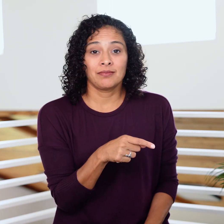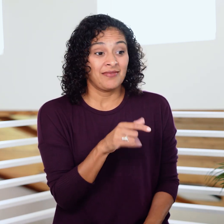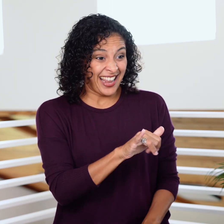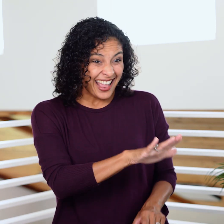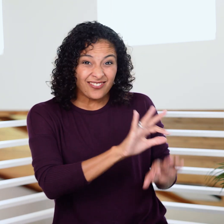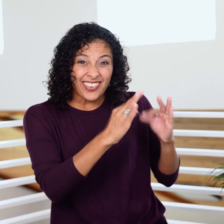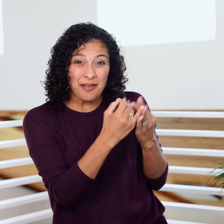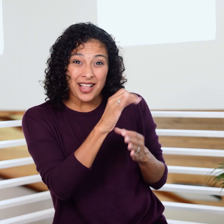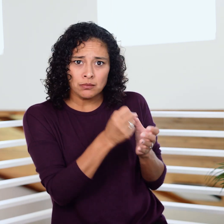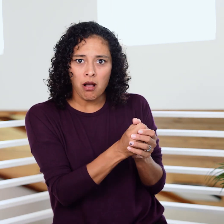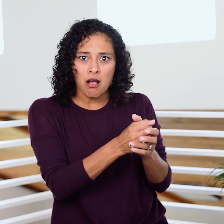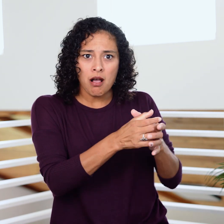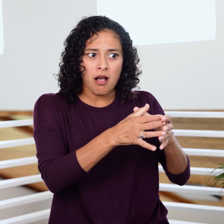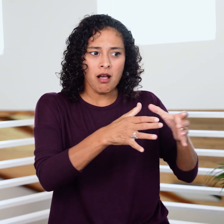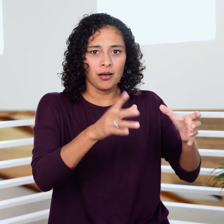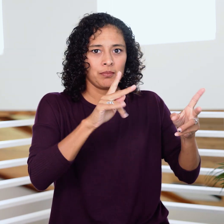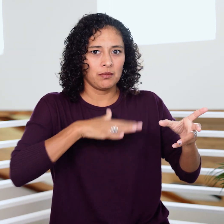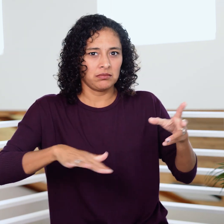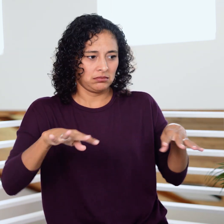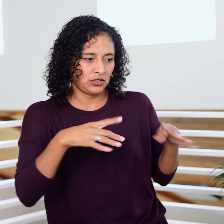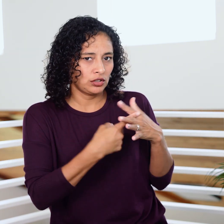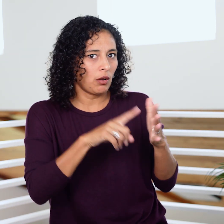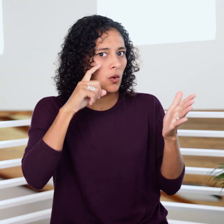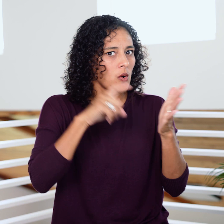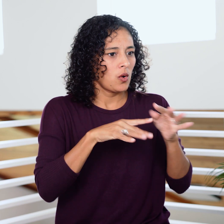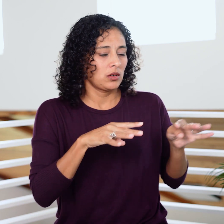Whenever this particular family starts to flourish, the people around them notice;